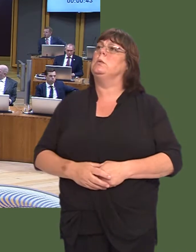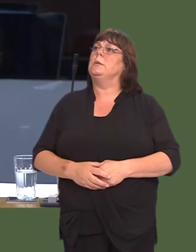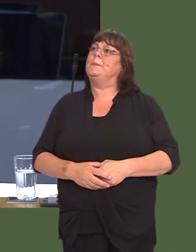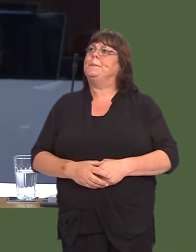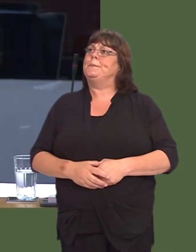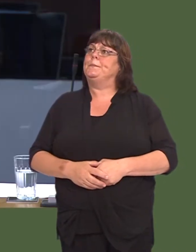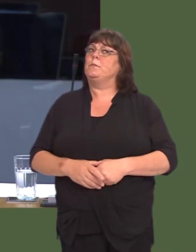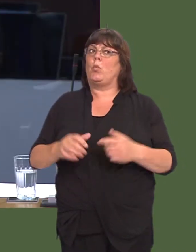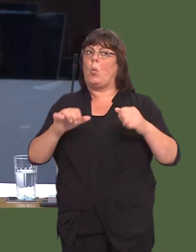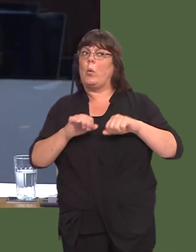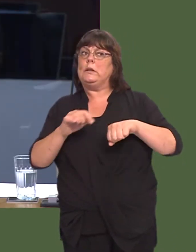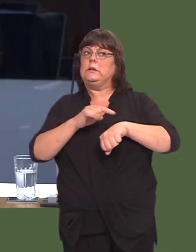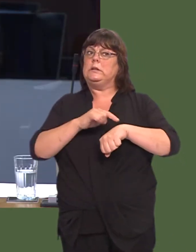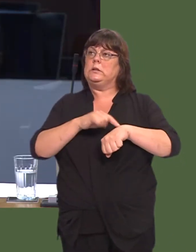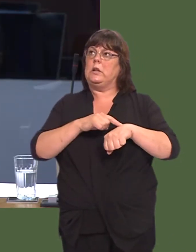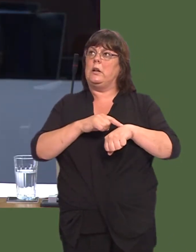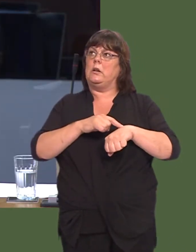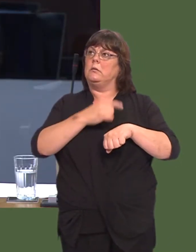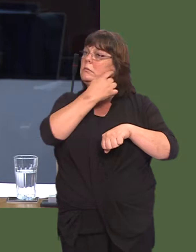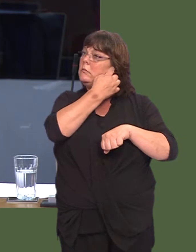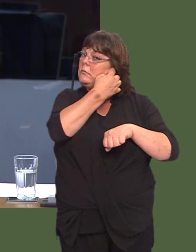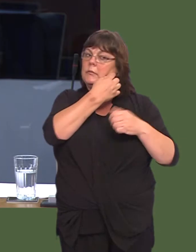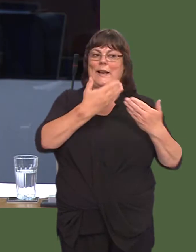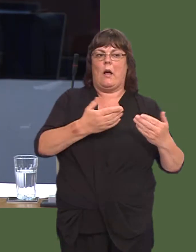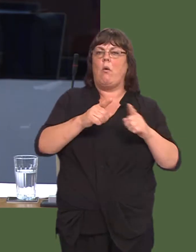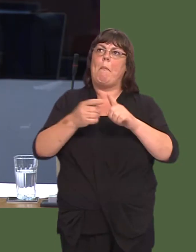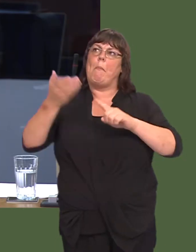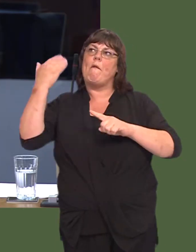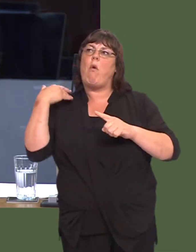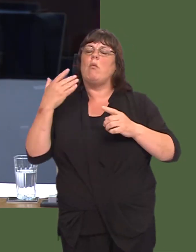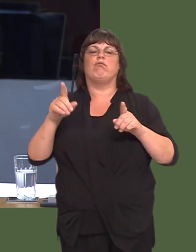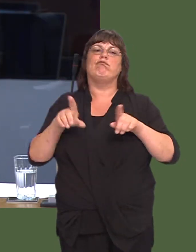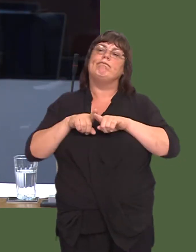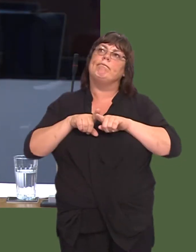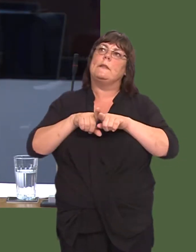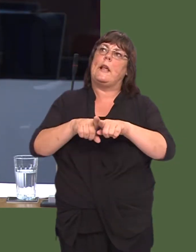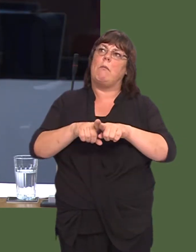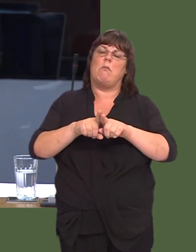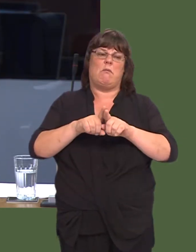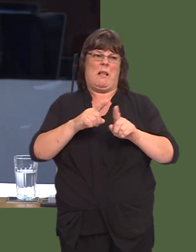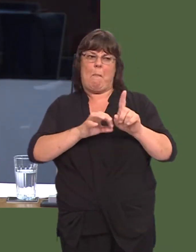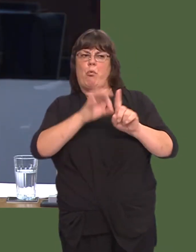You can fairly say that waiting times are no worse than they were before, but you canít say that they are improved.